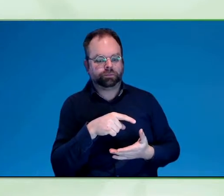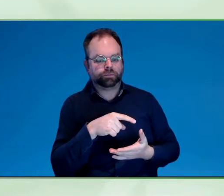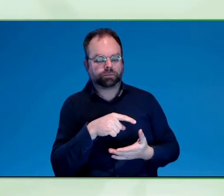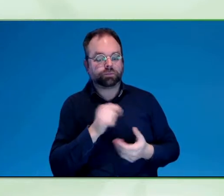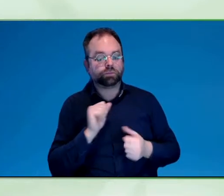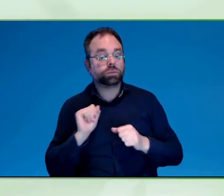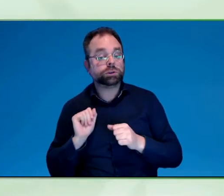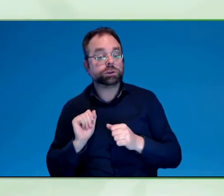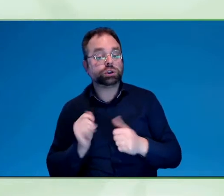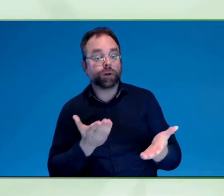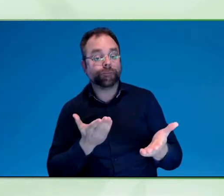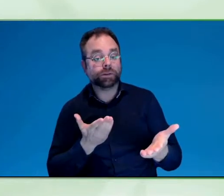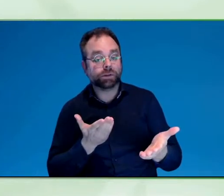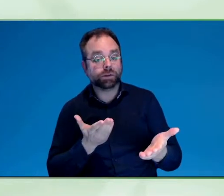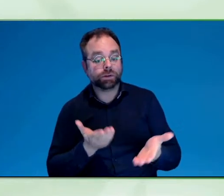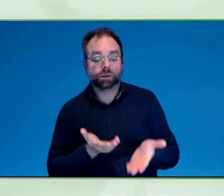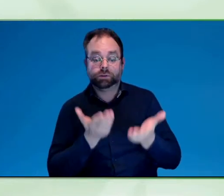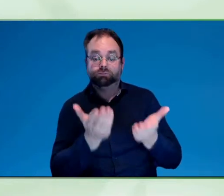And it is a very large topic.